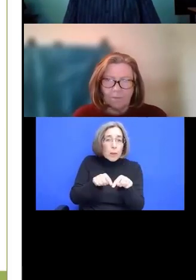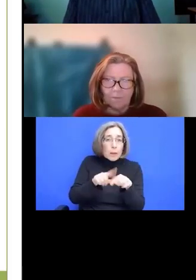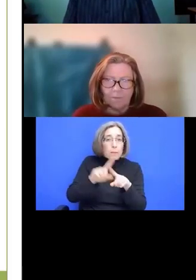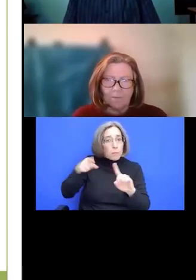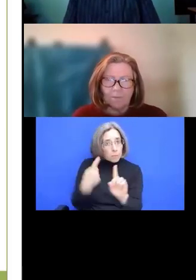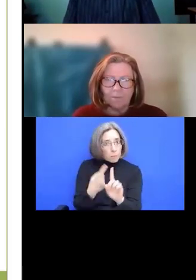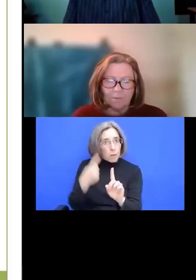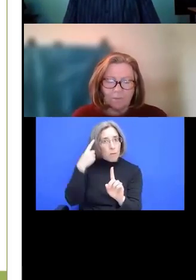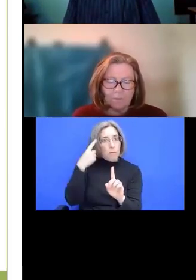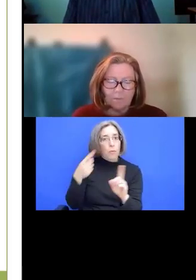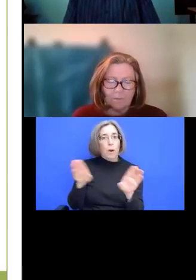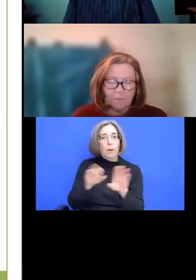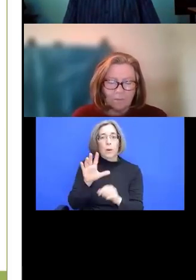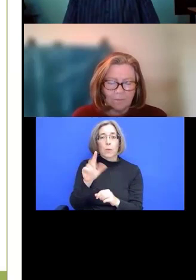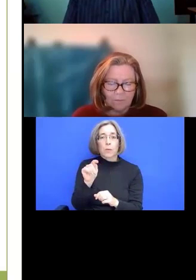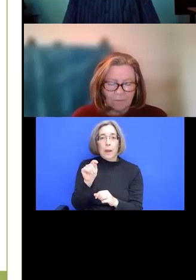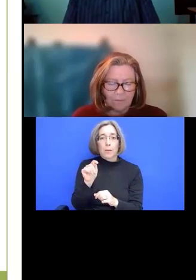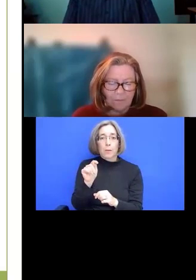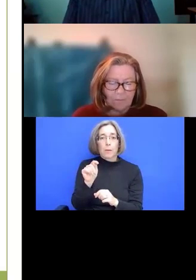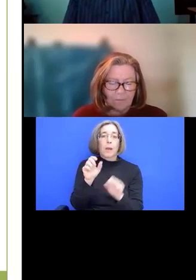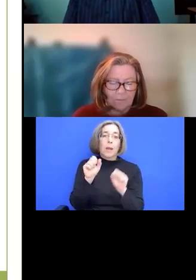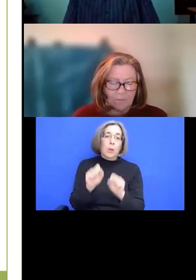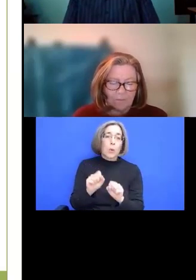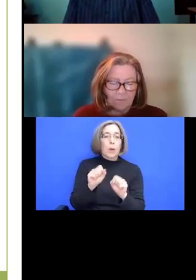and that you can actually put in a bunch of different parameters